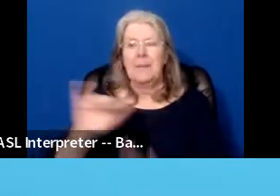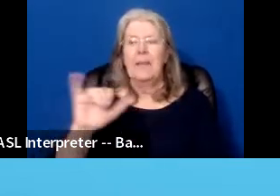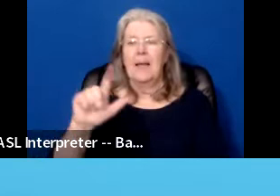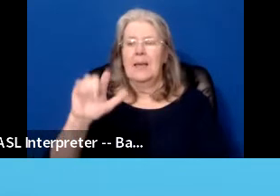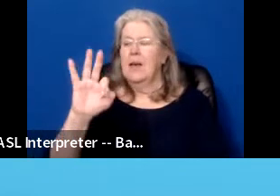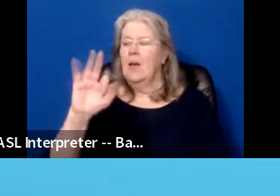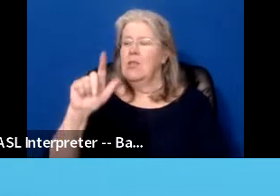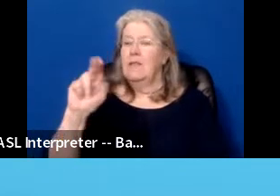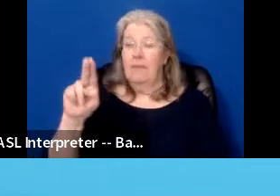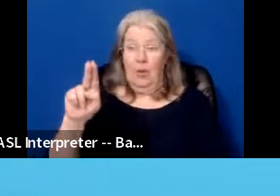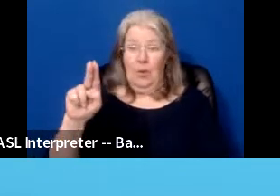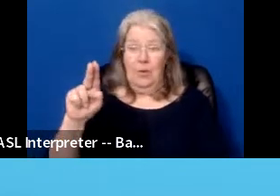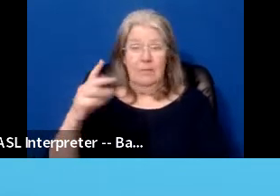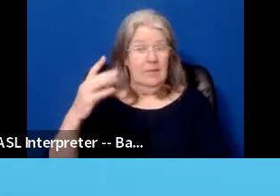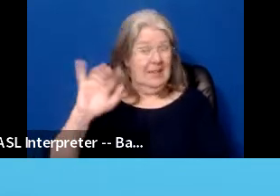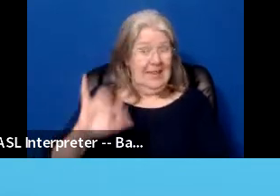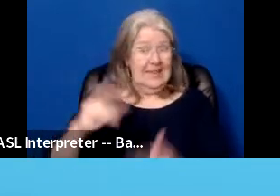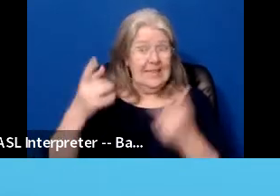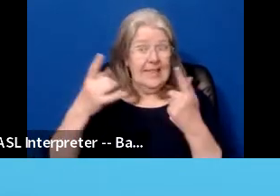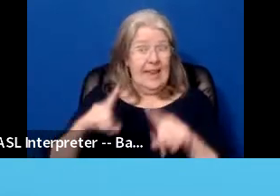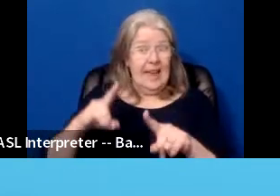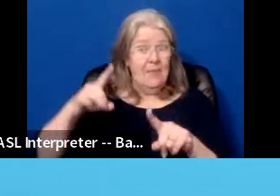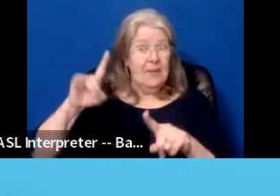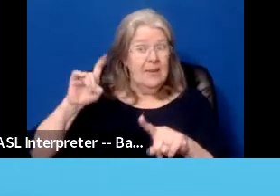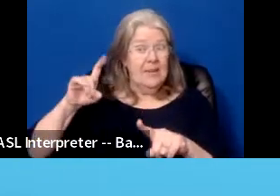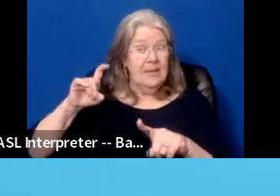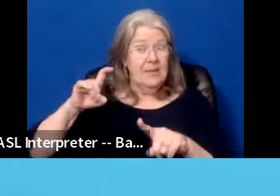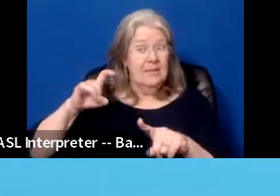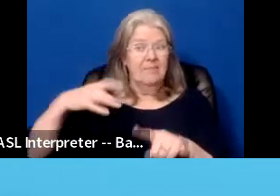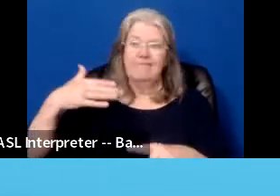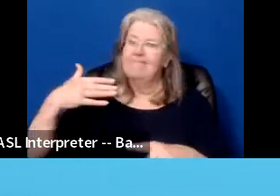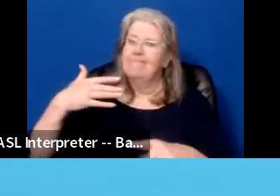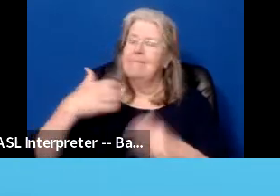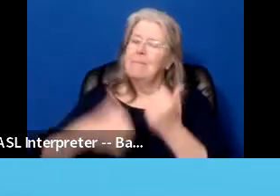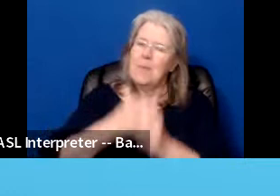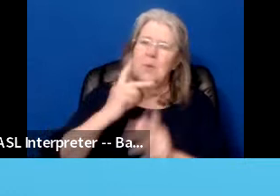Are we there yet? It depends on who you ask, but I think that most people think that, as